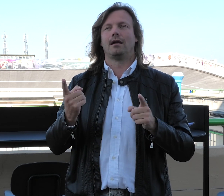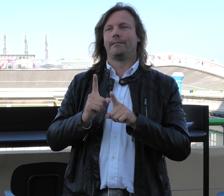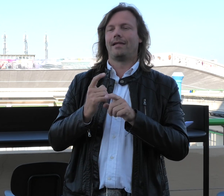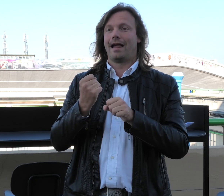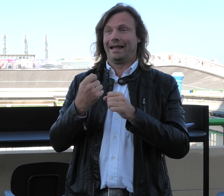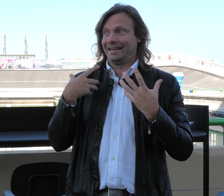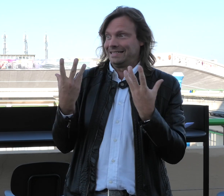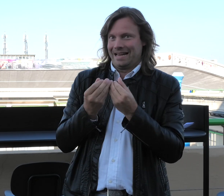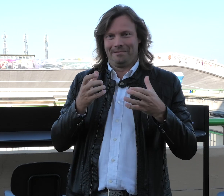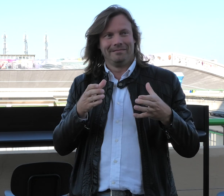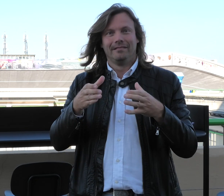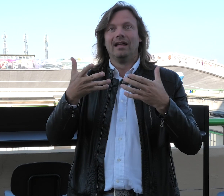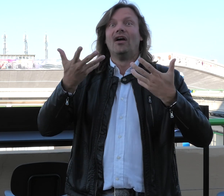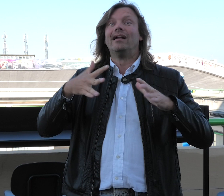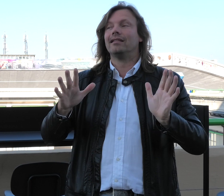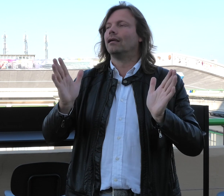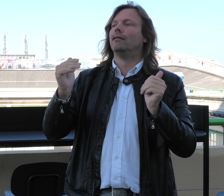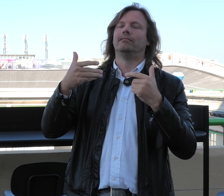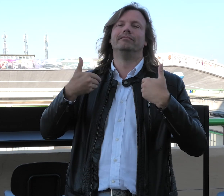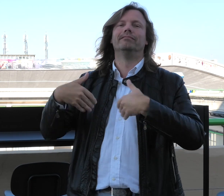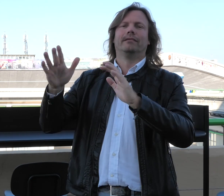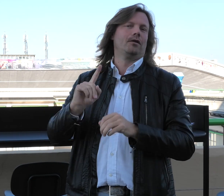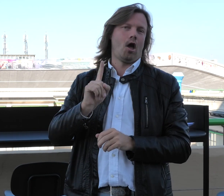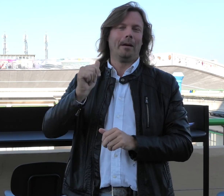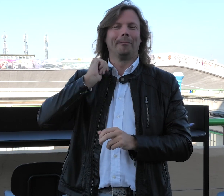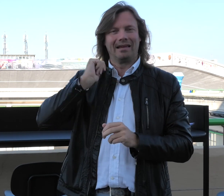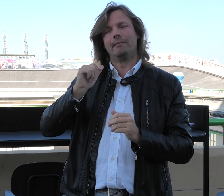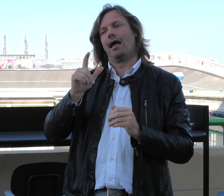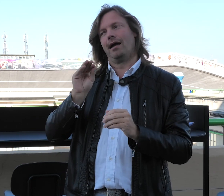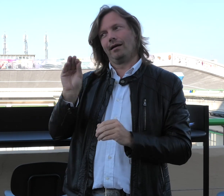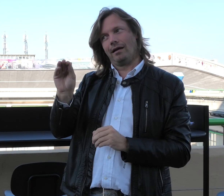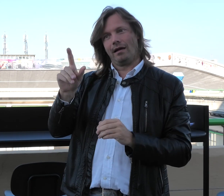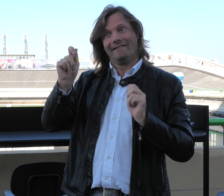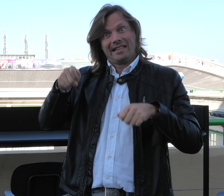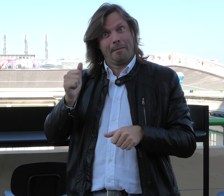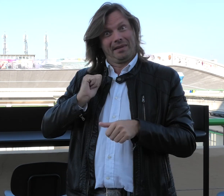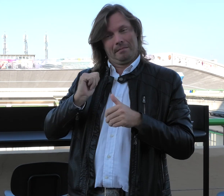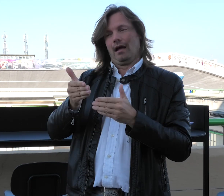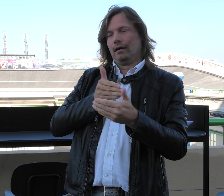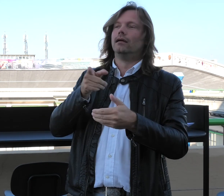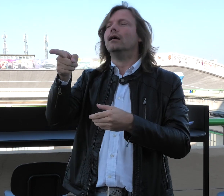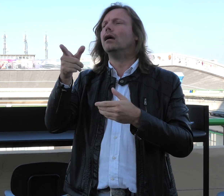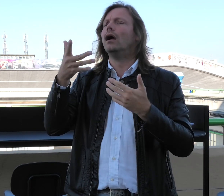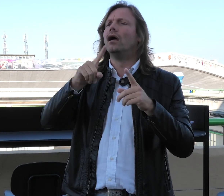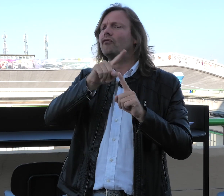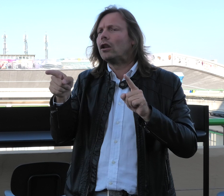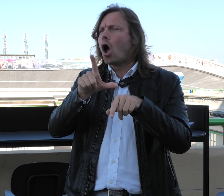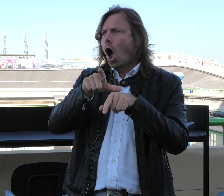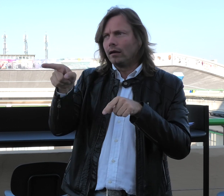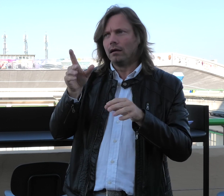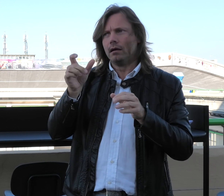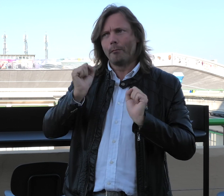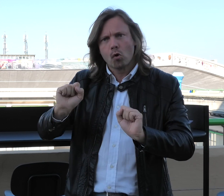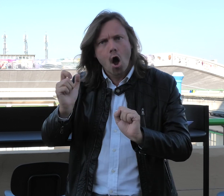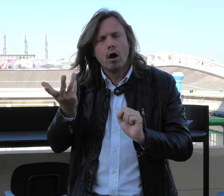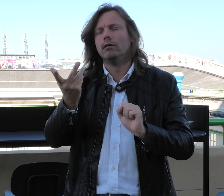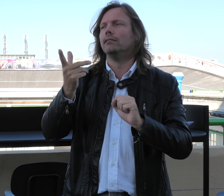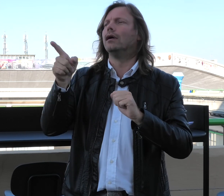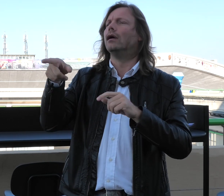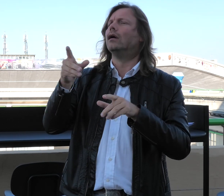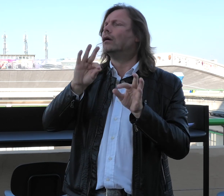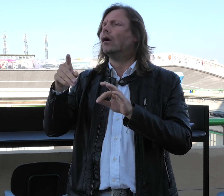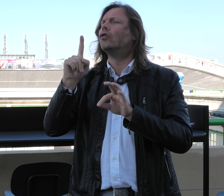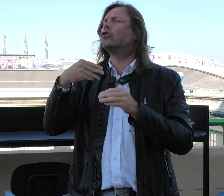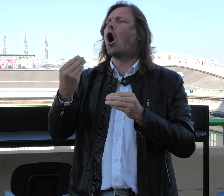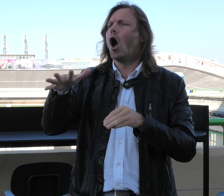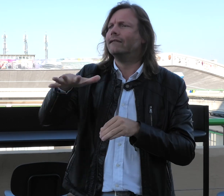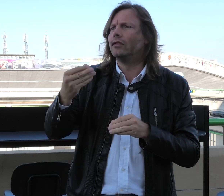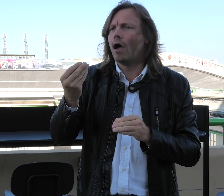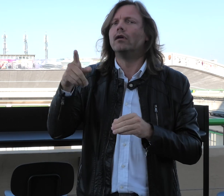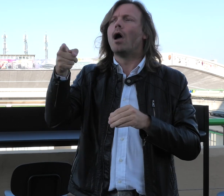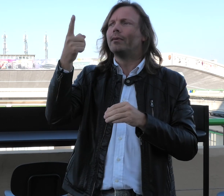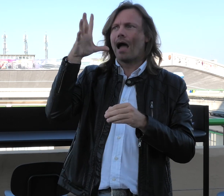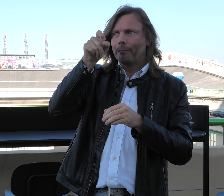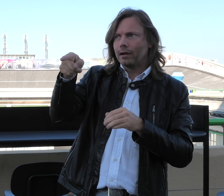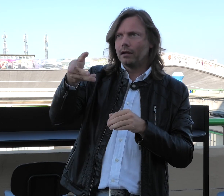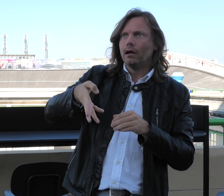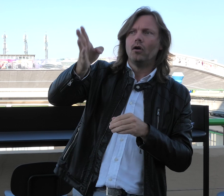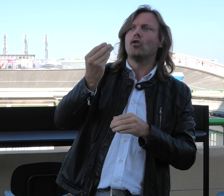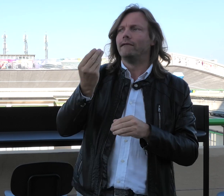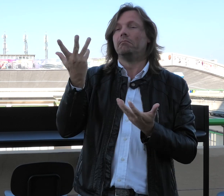It is not that once the tour is over I leave. Before the tour I ask until what time they are available and where they are